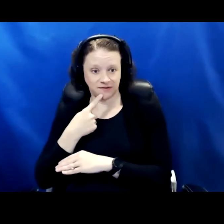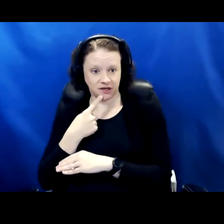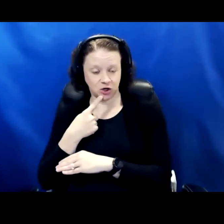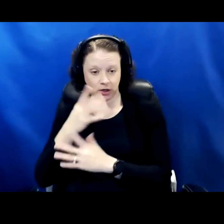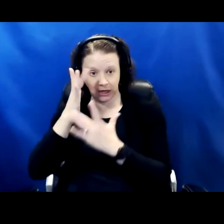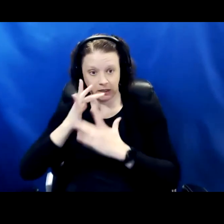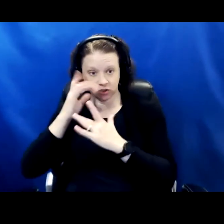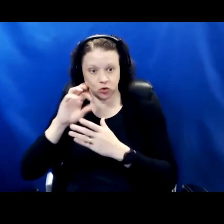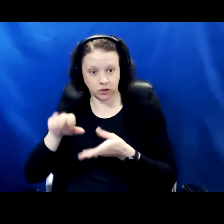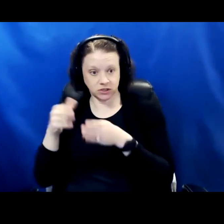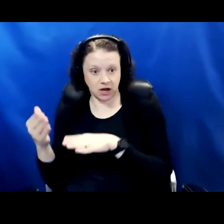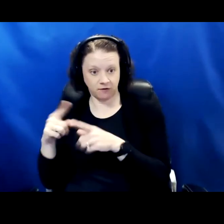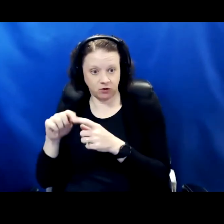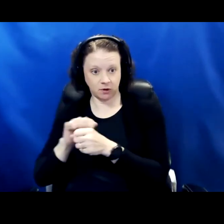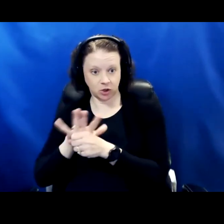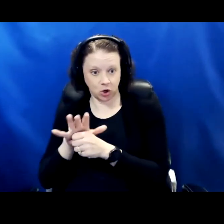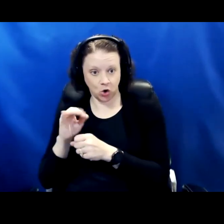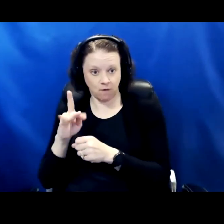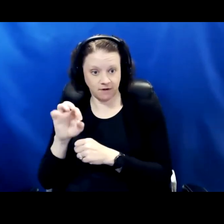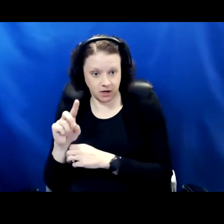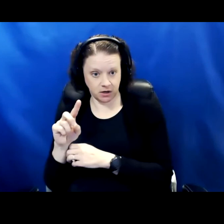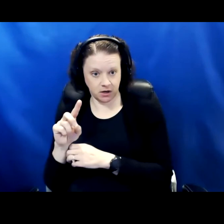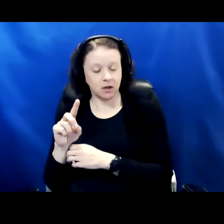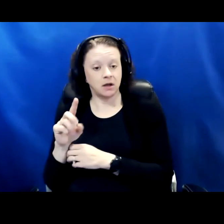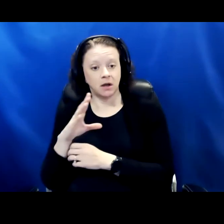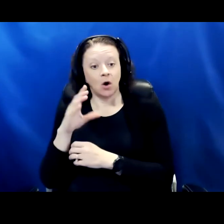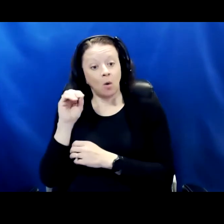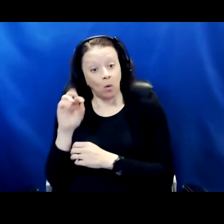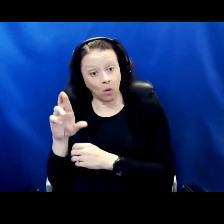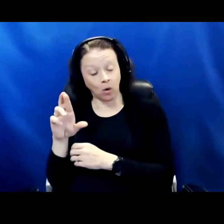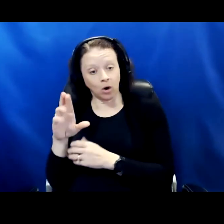or death from COVID, that it would, or it would be hard